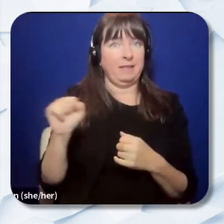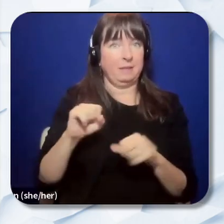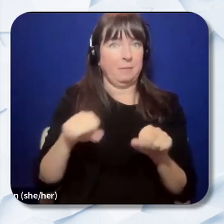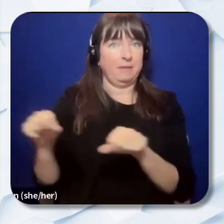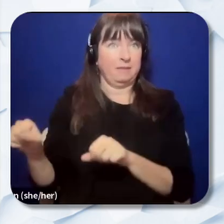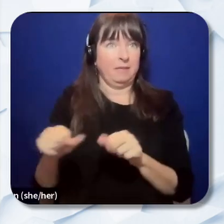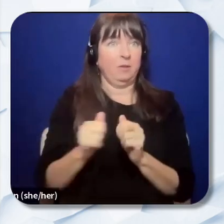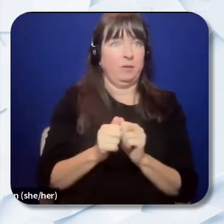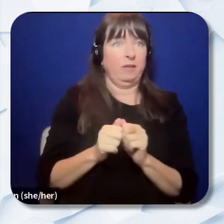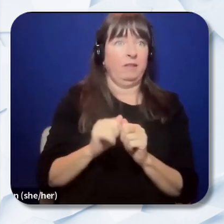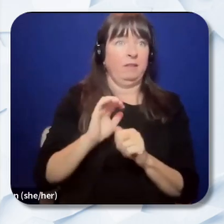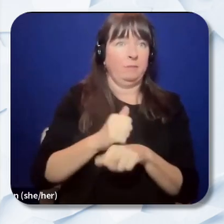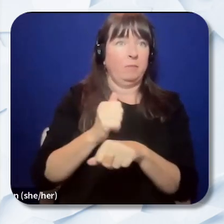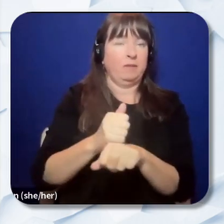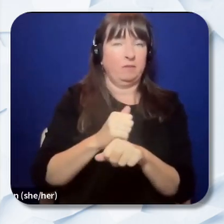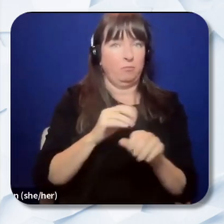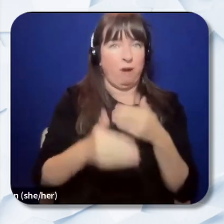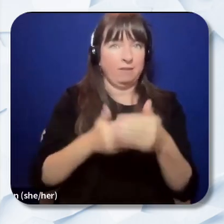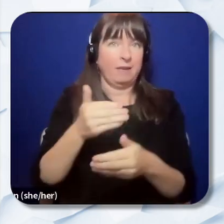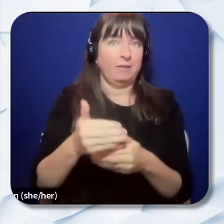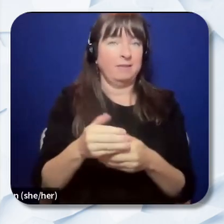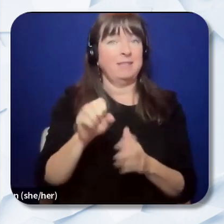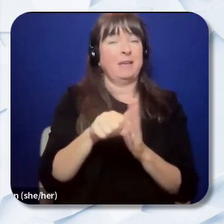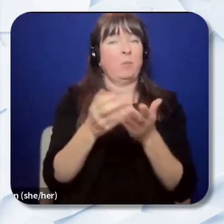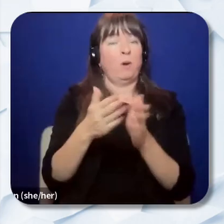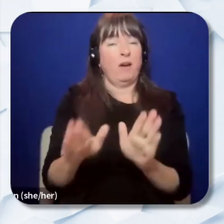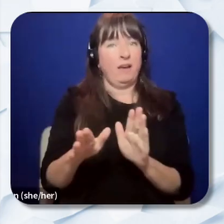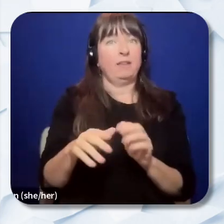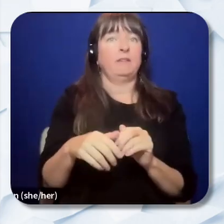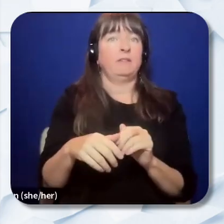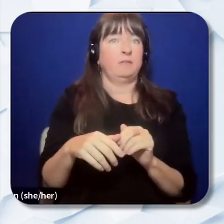statewide implementation of CLASS tools reflects California's leadership in early